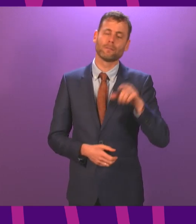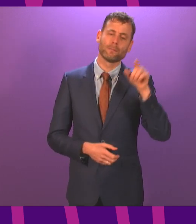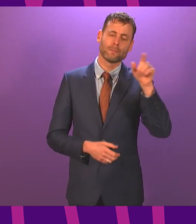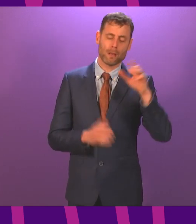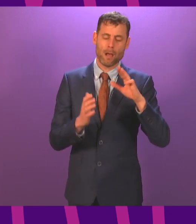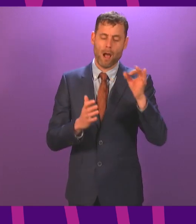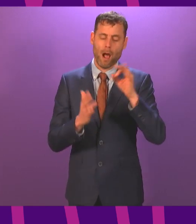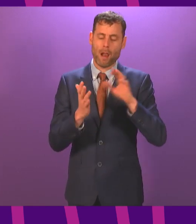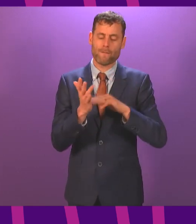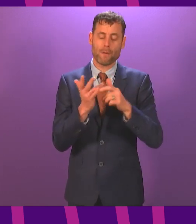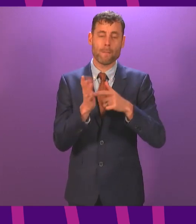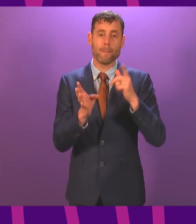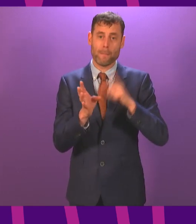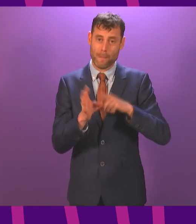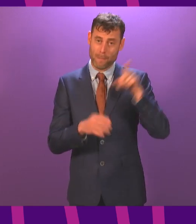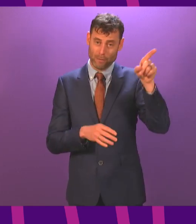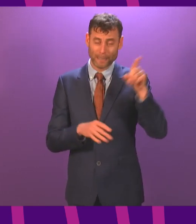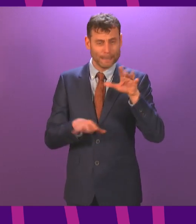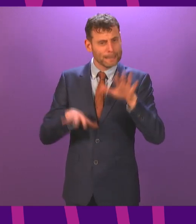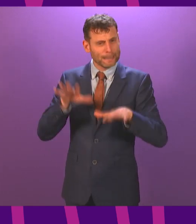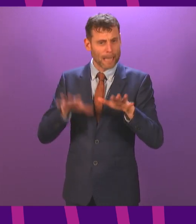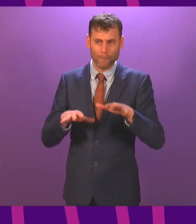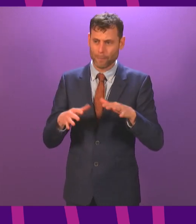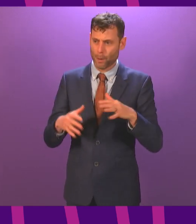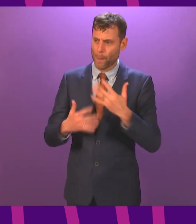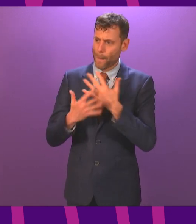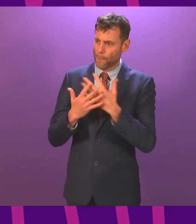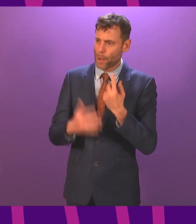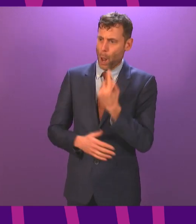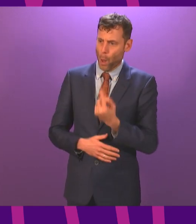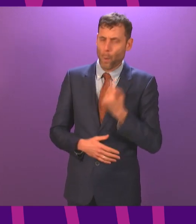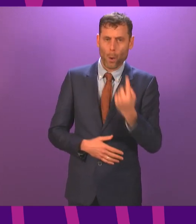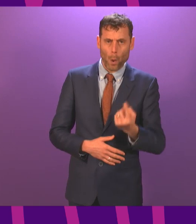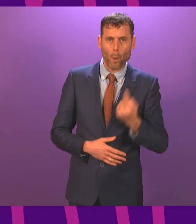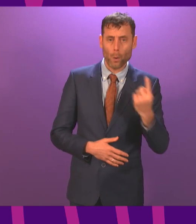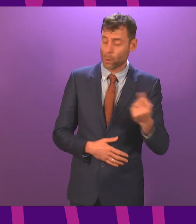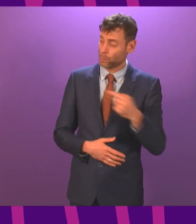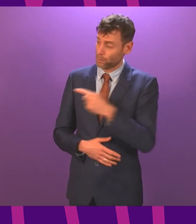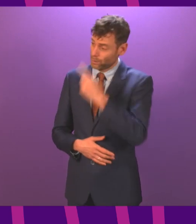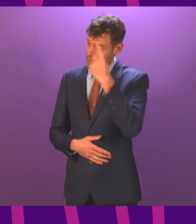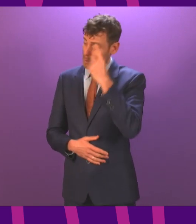the allocation of levels tables on 24 November and today, will the First Minister consider